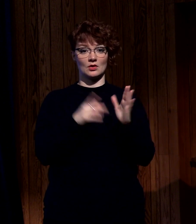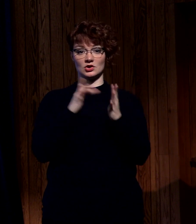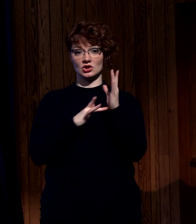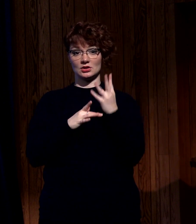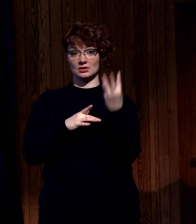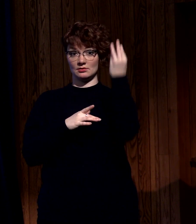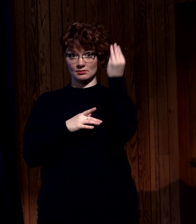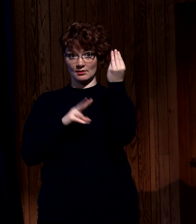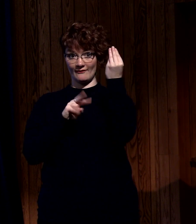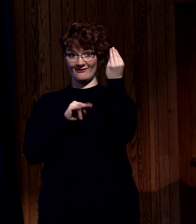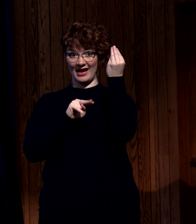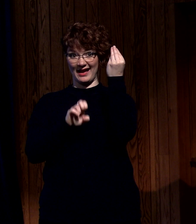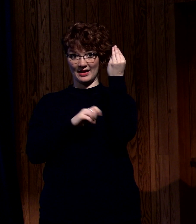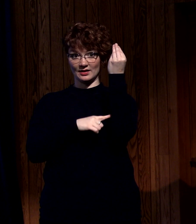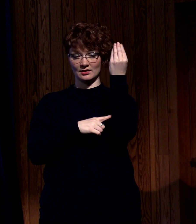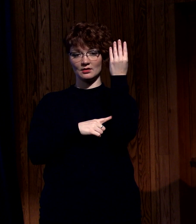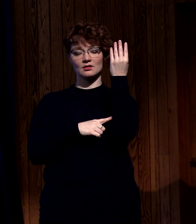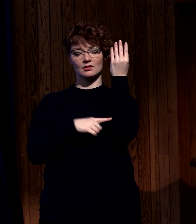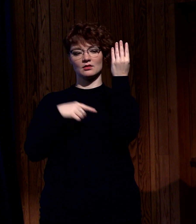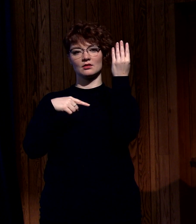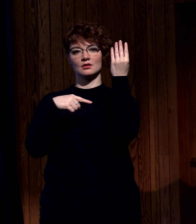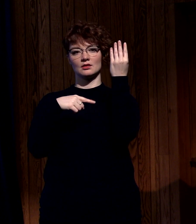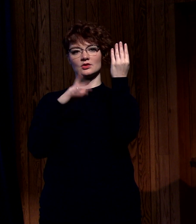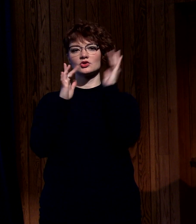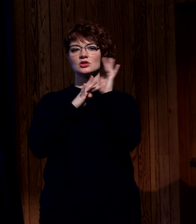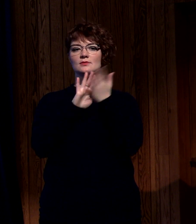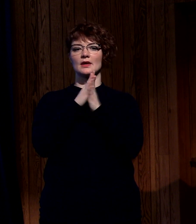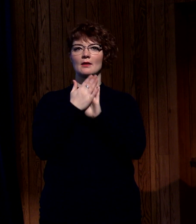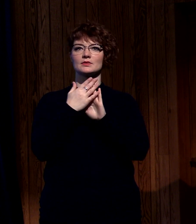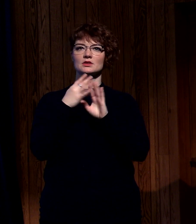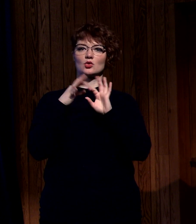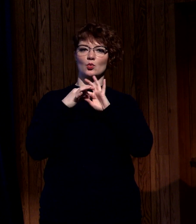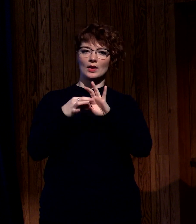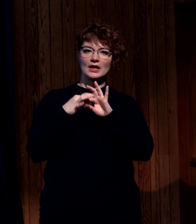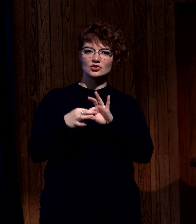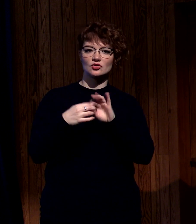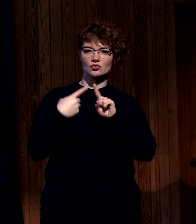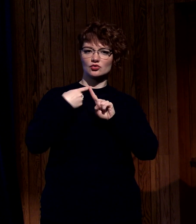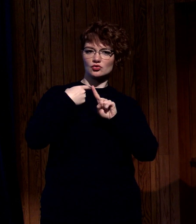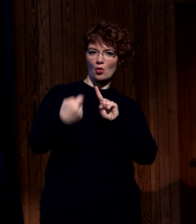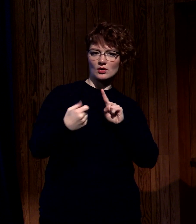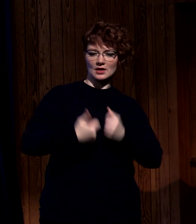becomes the relational place, source and life for us to bear